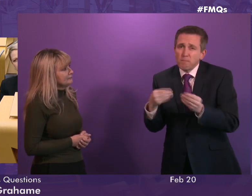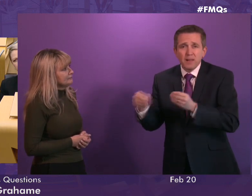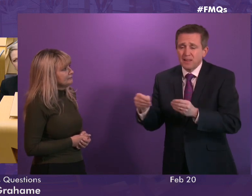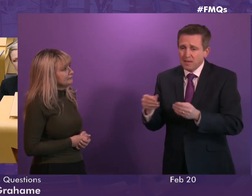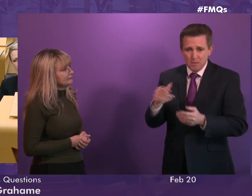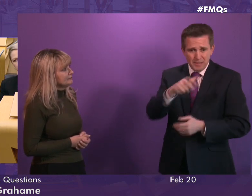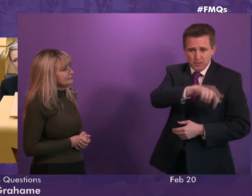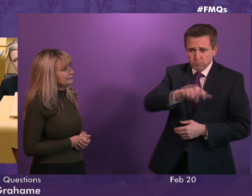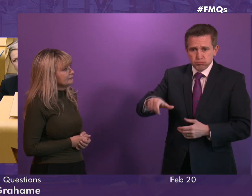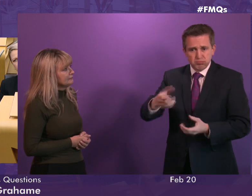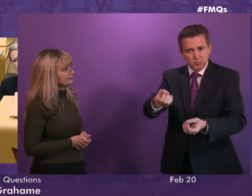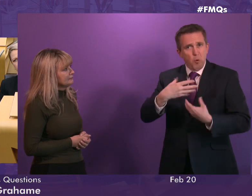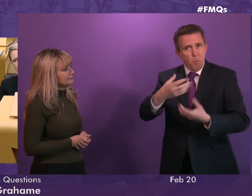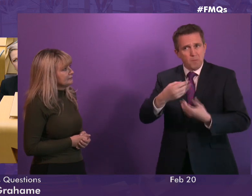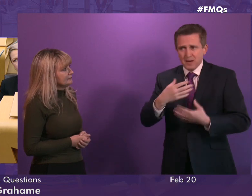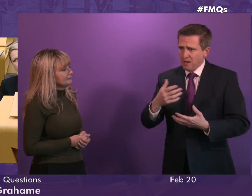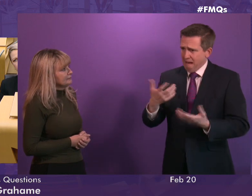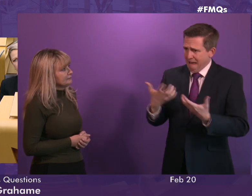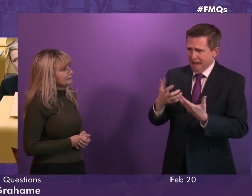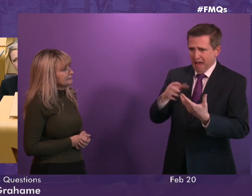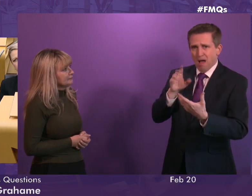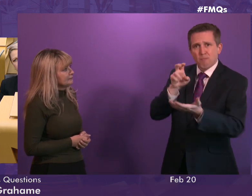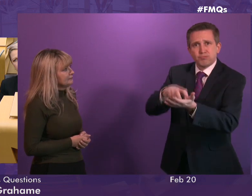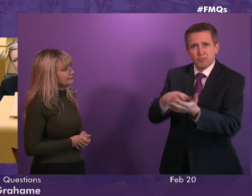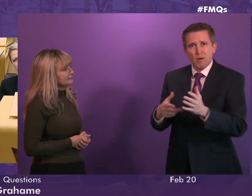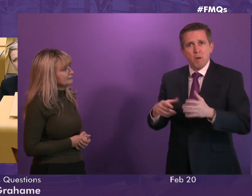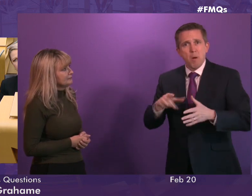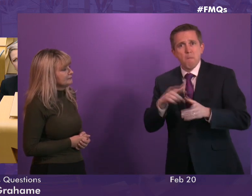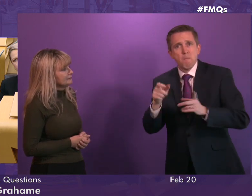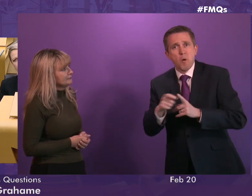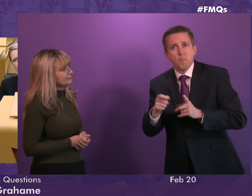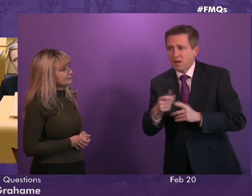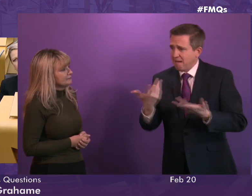have expressed concern that that presents difficulties for them due to visual and other